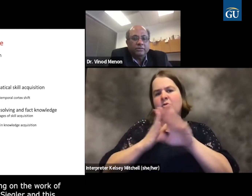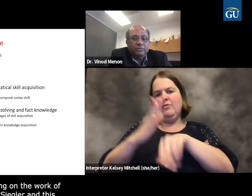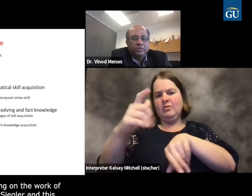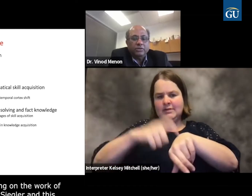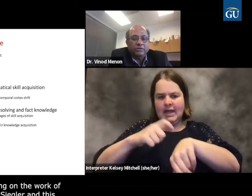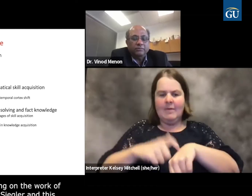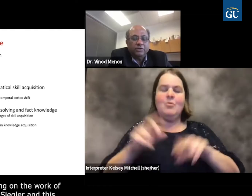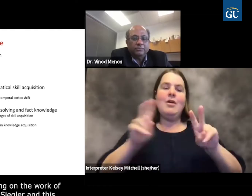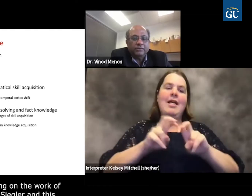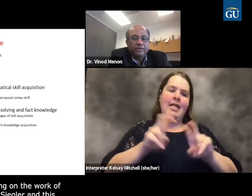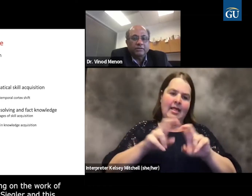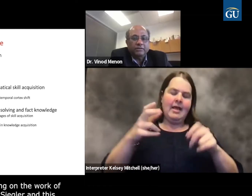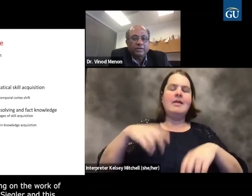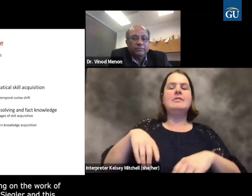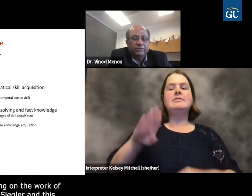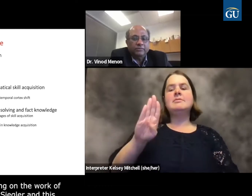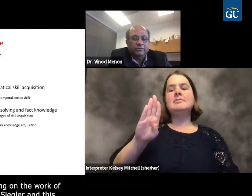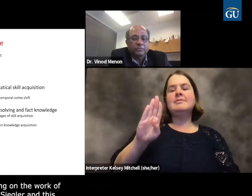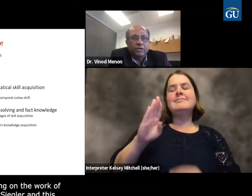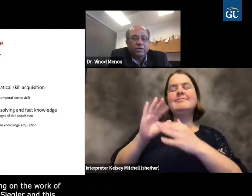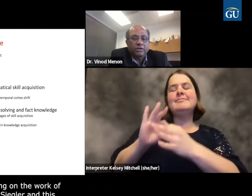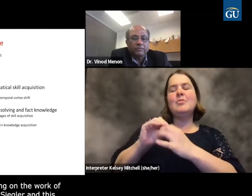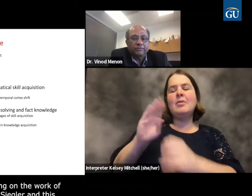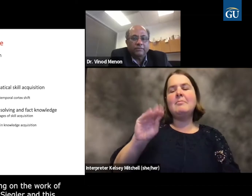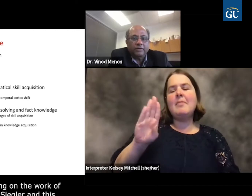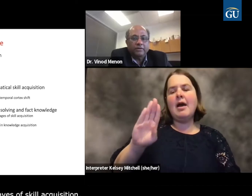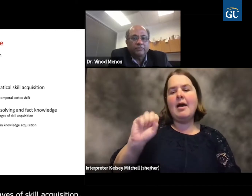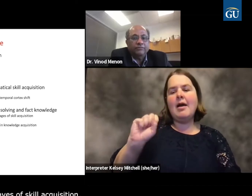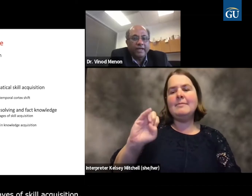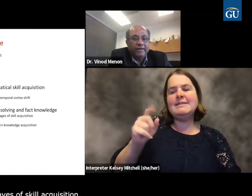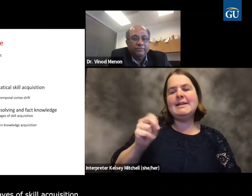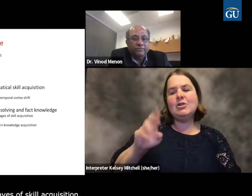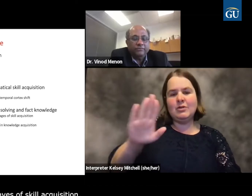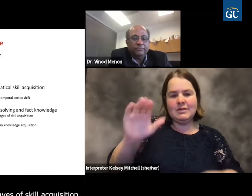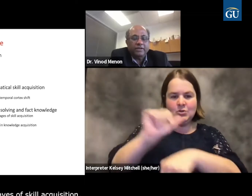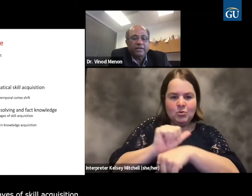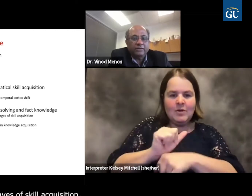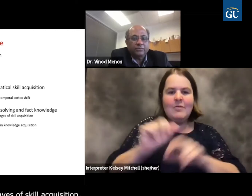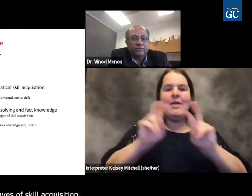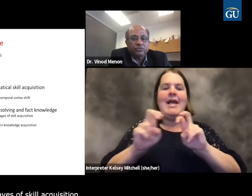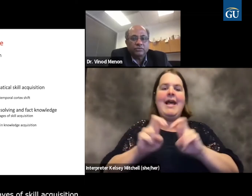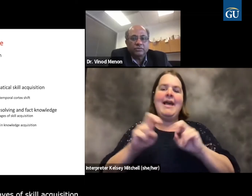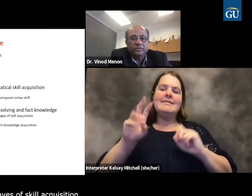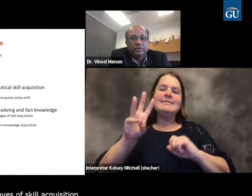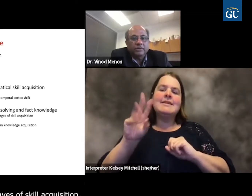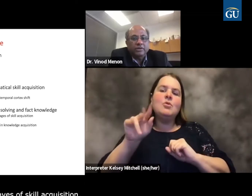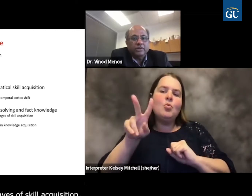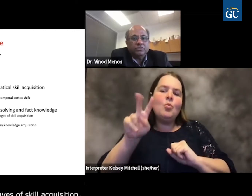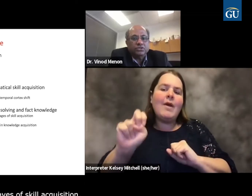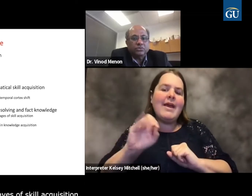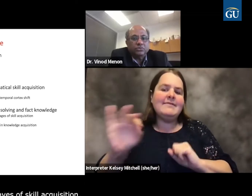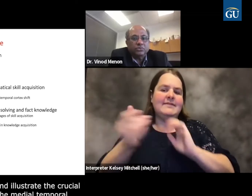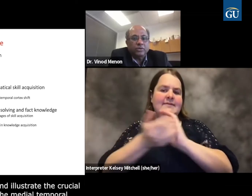building on the work of bob siegler and this model of